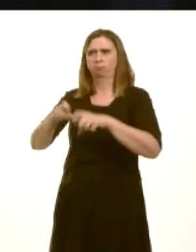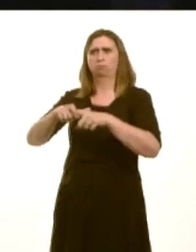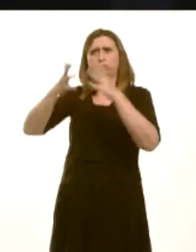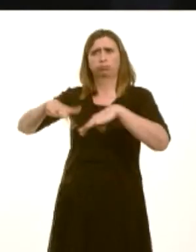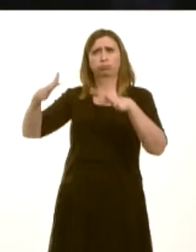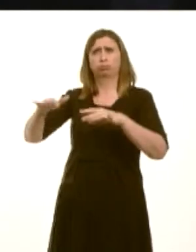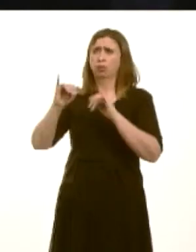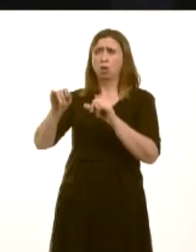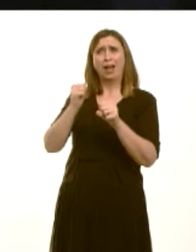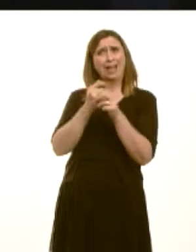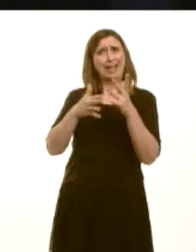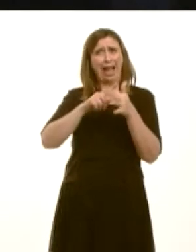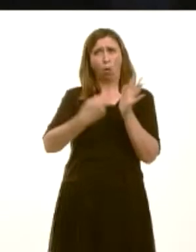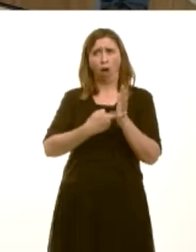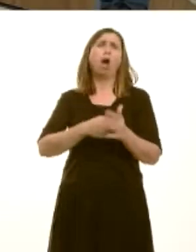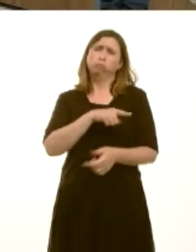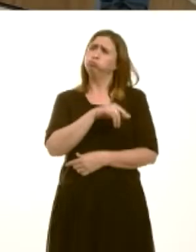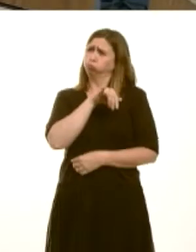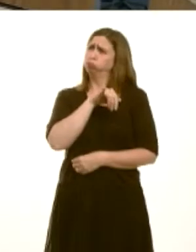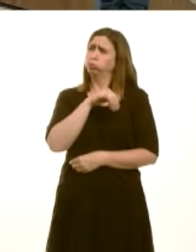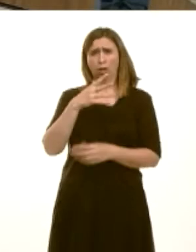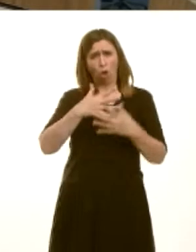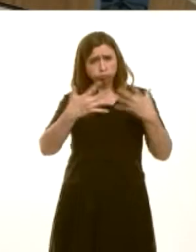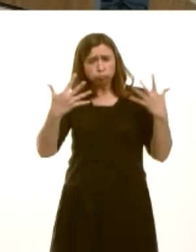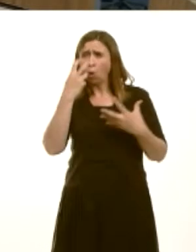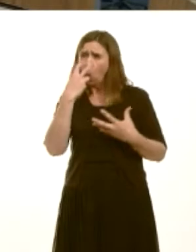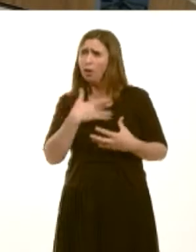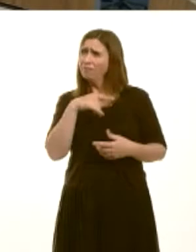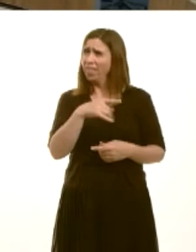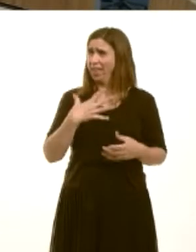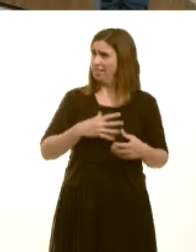Gower? Carwyn Jones: Well, the Member has mishandled